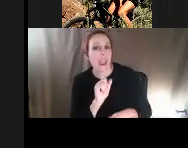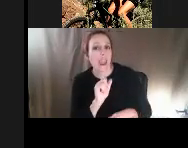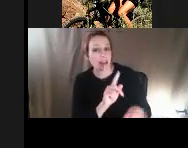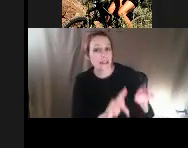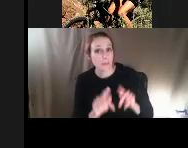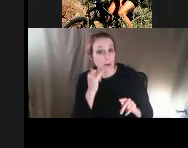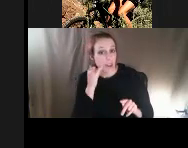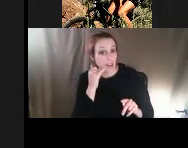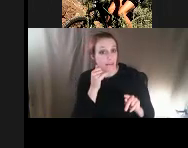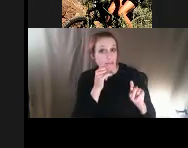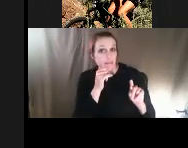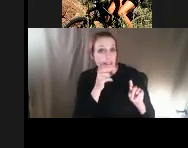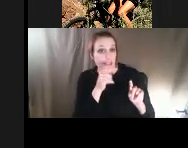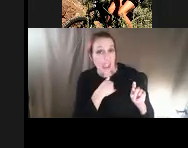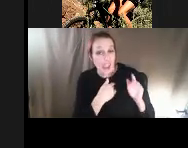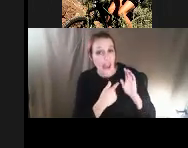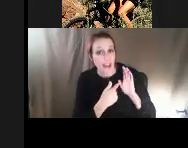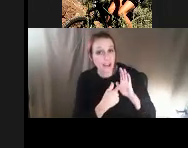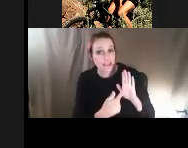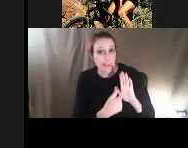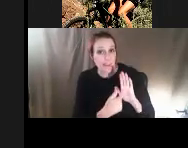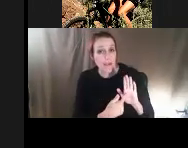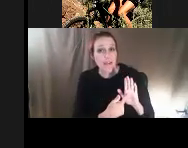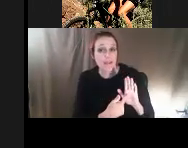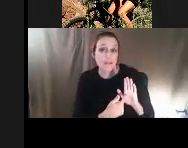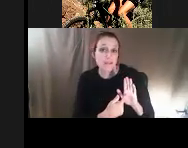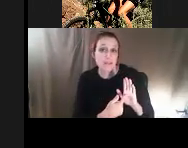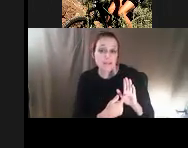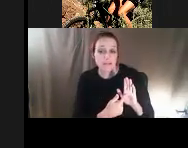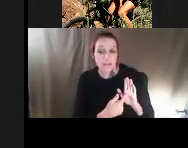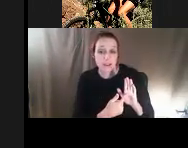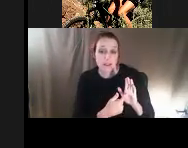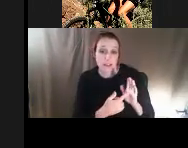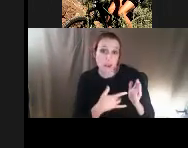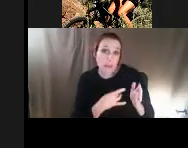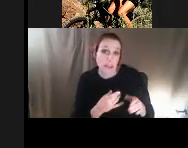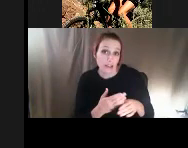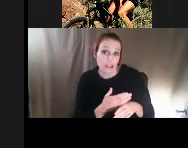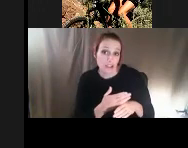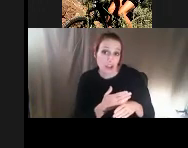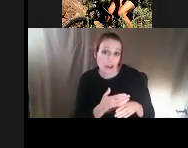like sharing, so people can read. So, as you go through some might be just typing some examples of what they've witnessed,